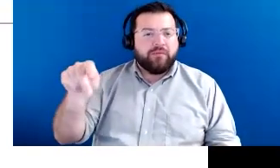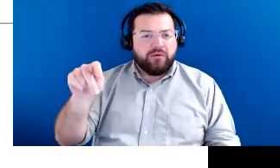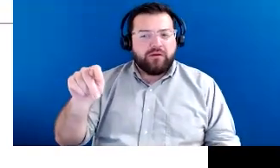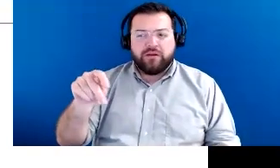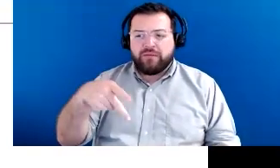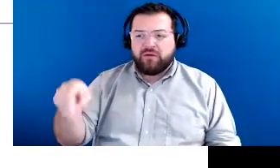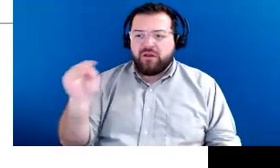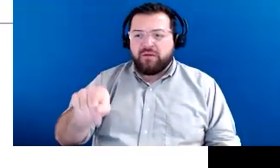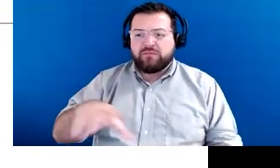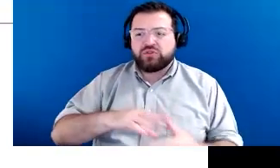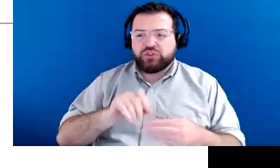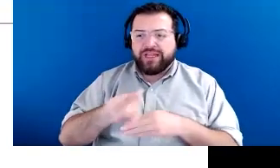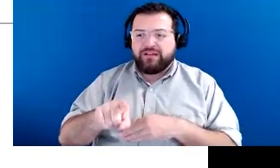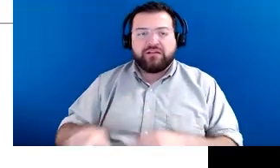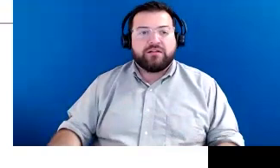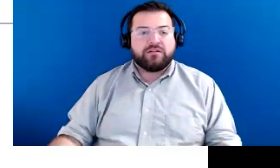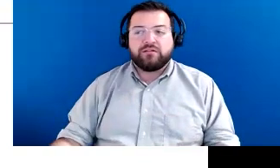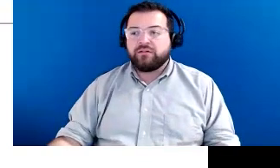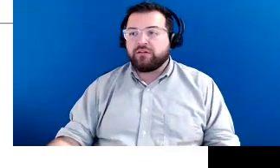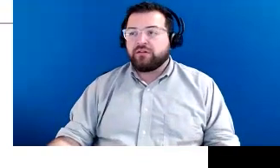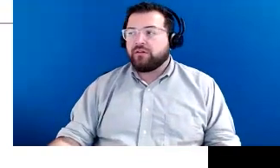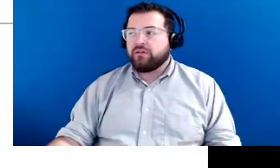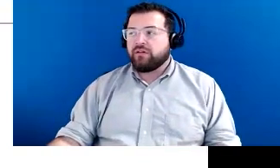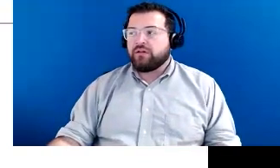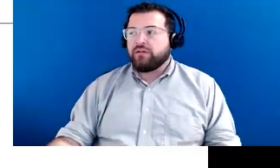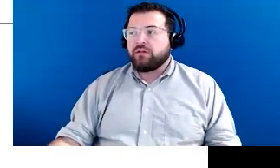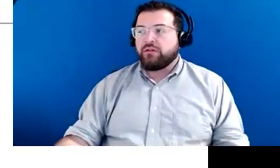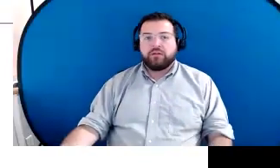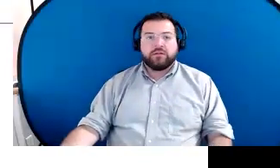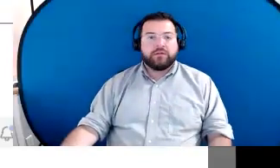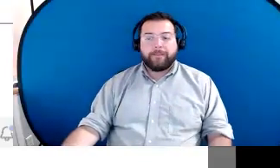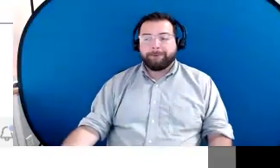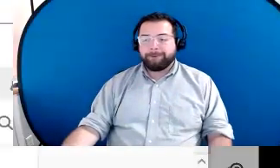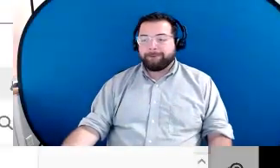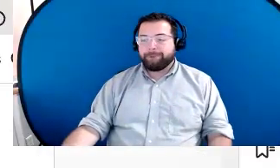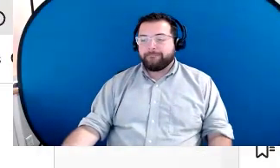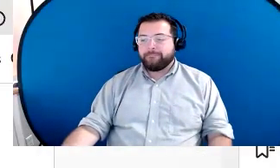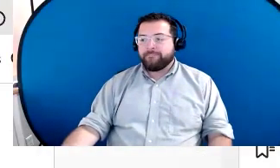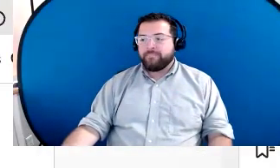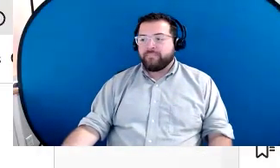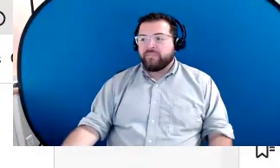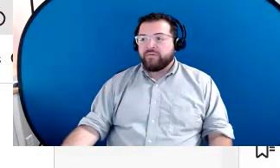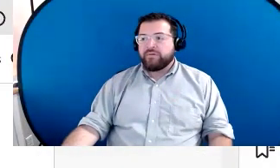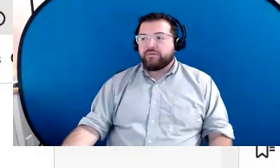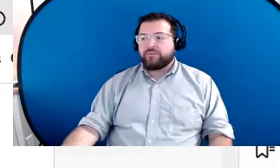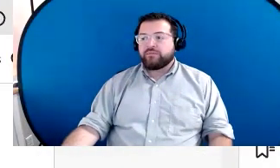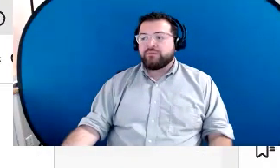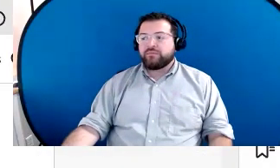I'm not sure. Oh the document or, but. Yeah, the PowerPoint. But yeah.